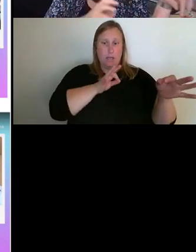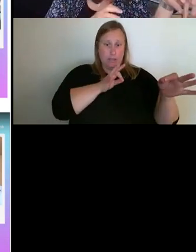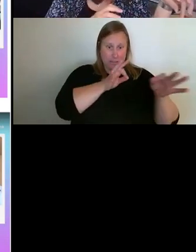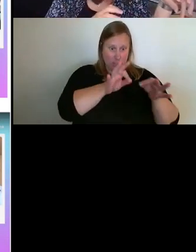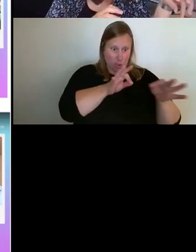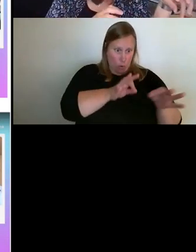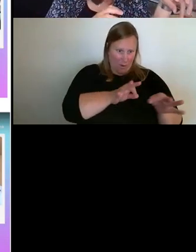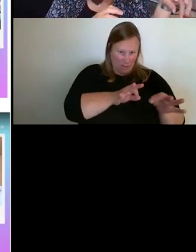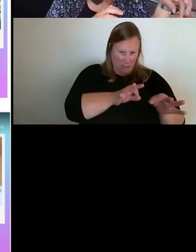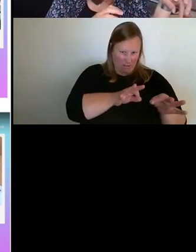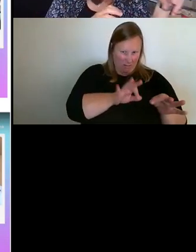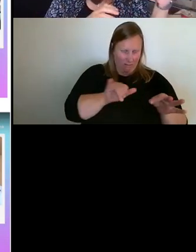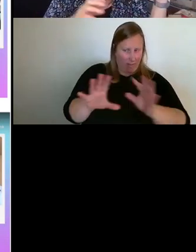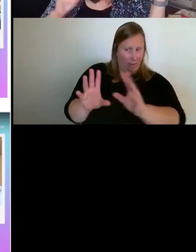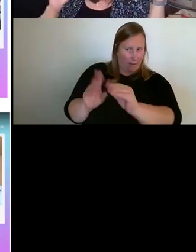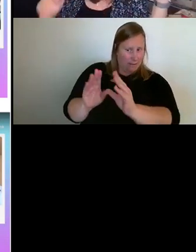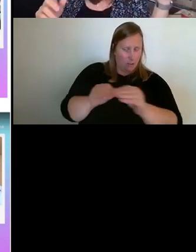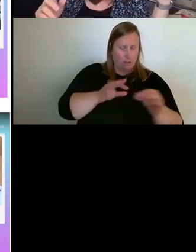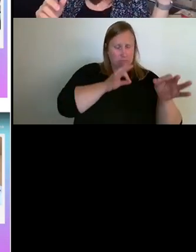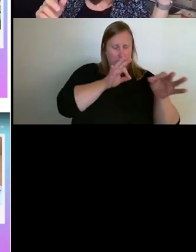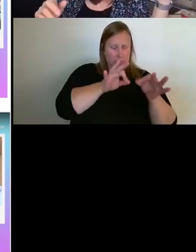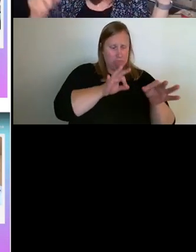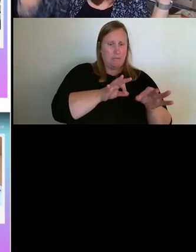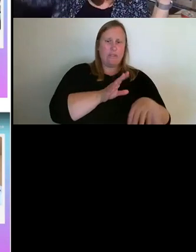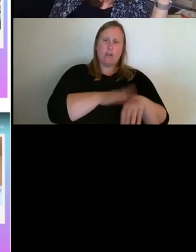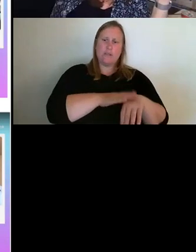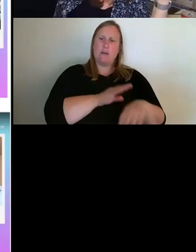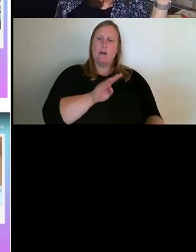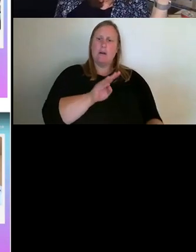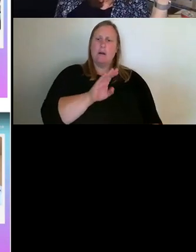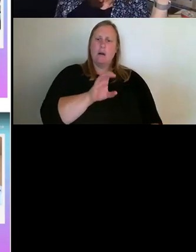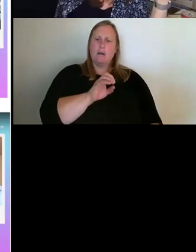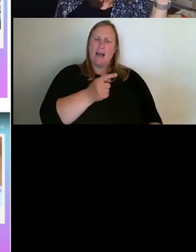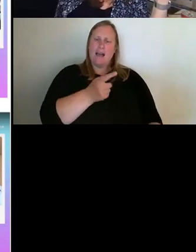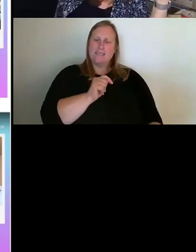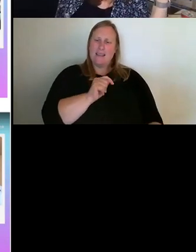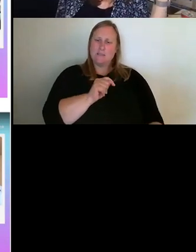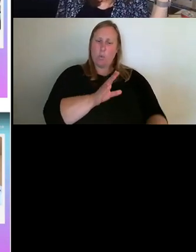session, there is a content warning on the title of the page.